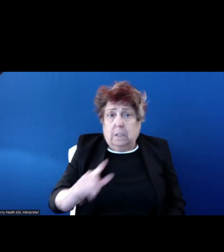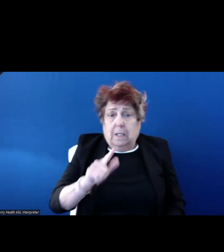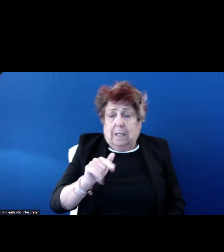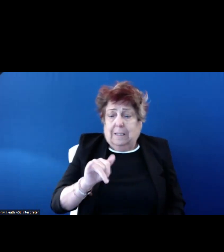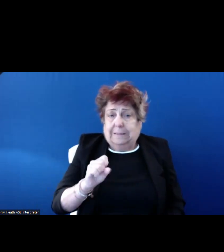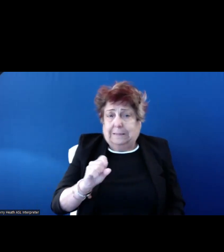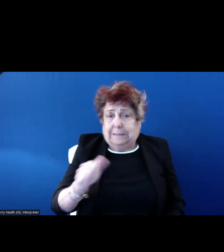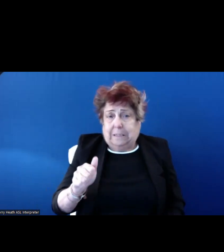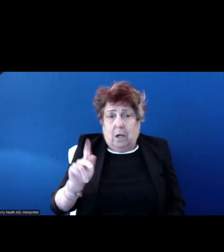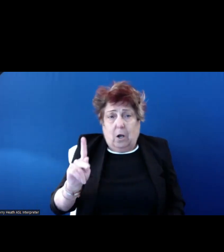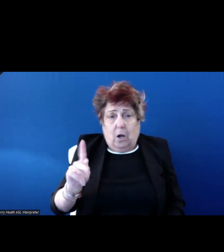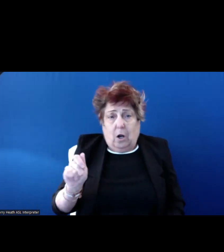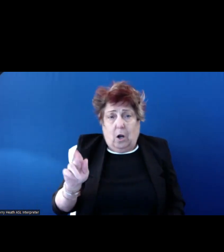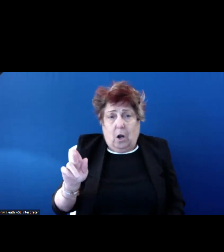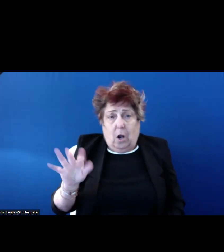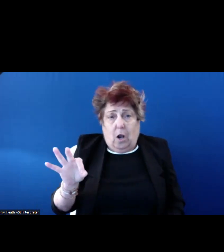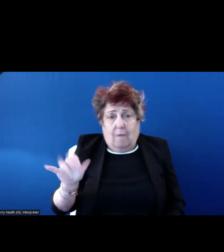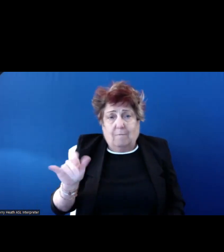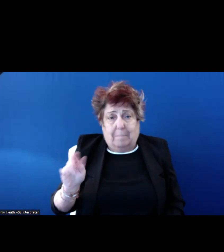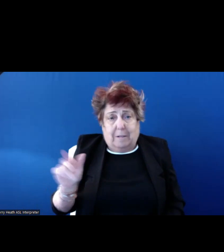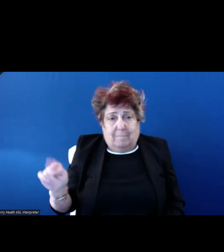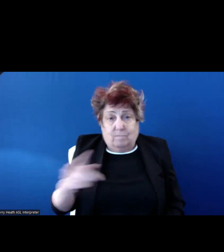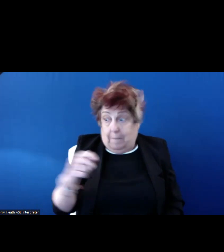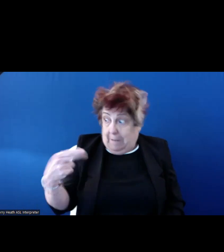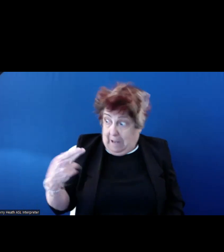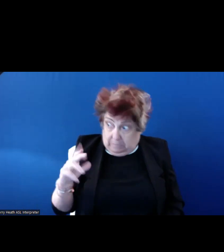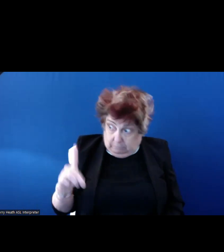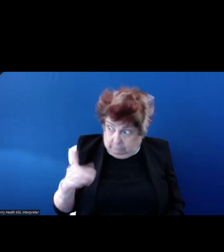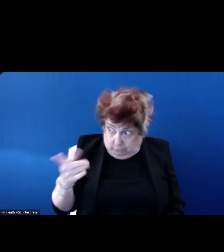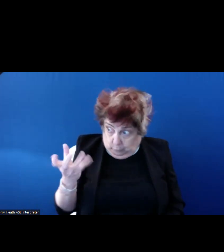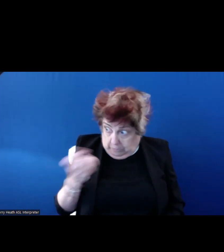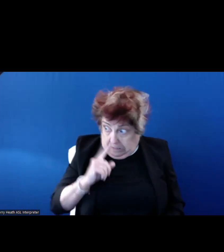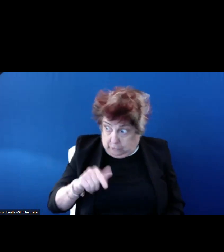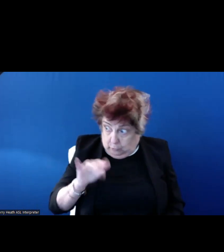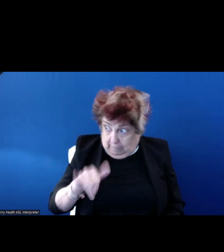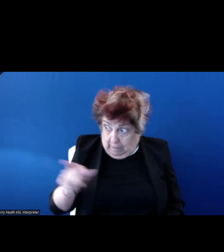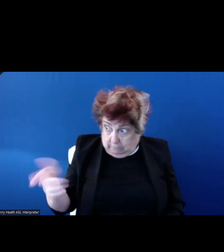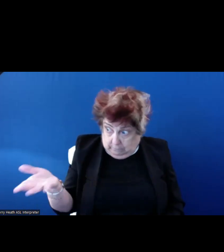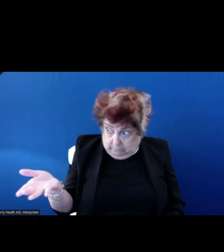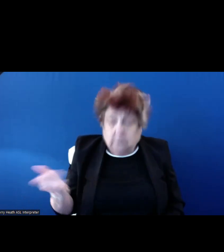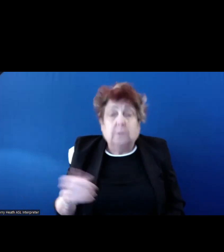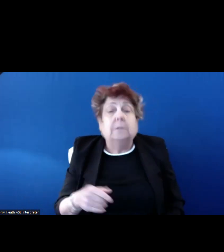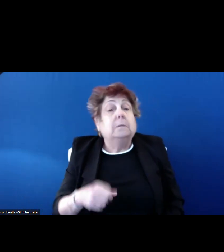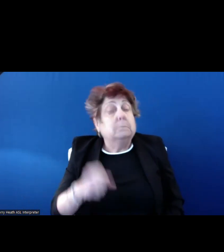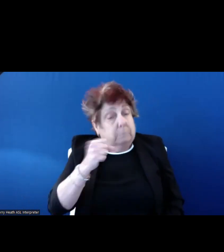If she would like to answer that question. Yeah. Absolutely, thanks so much, Ryan.